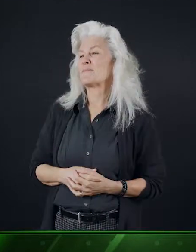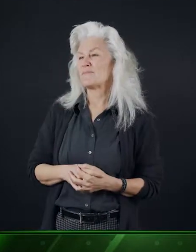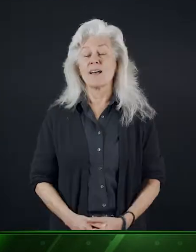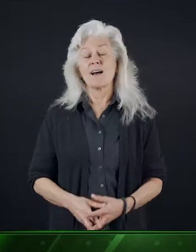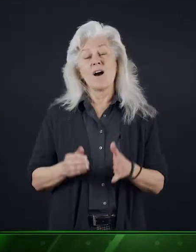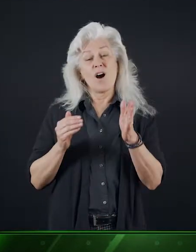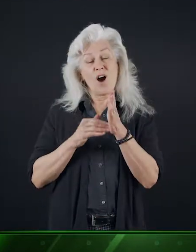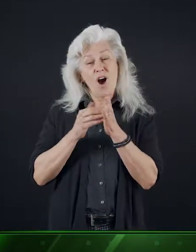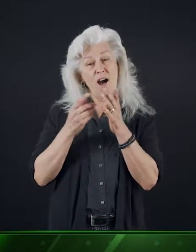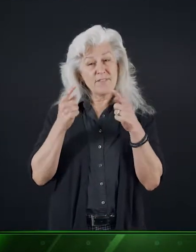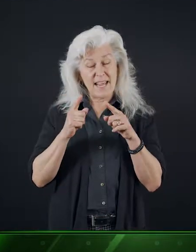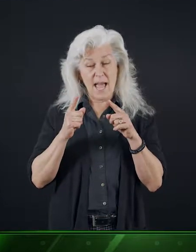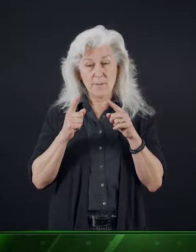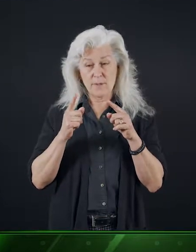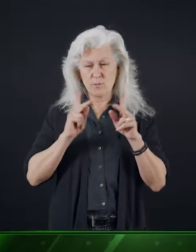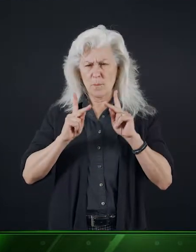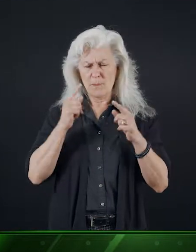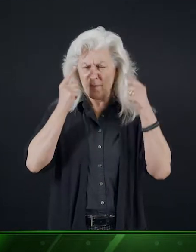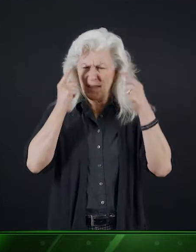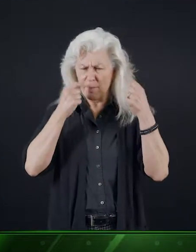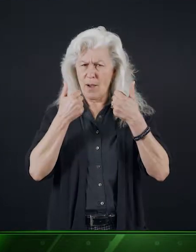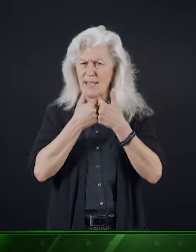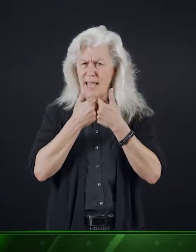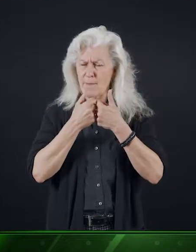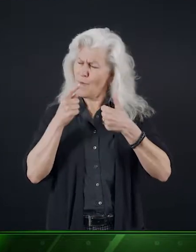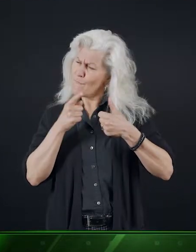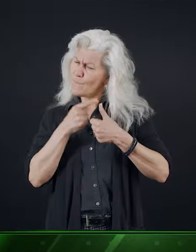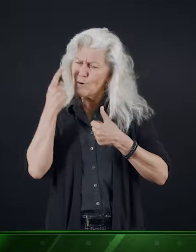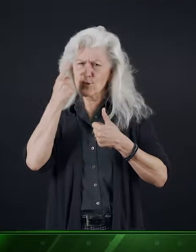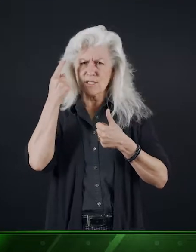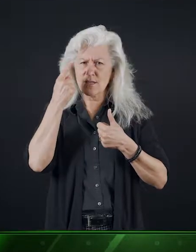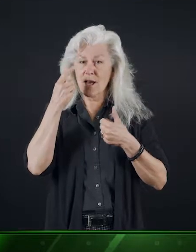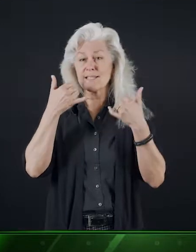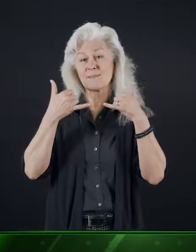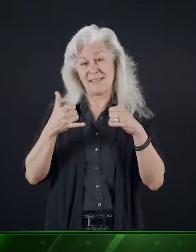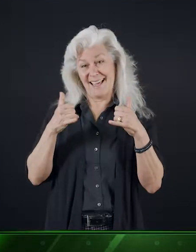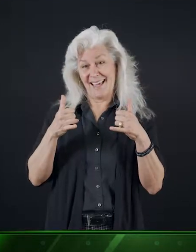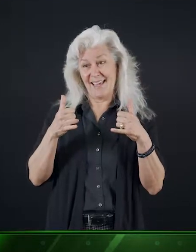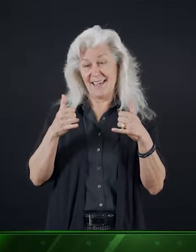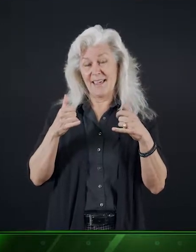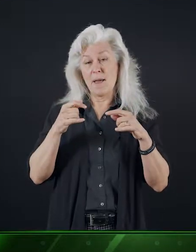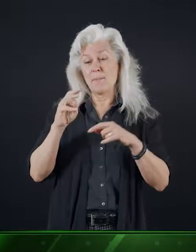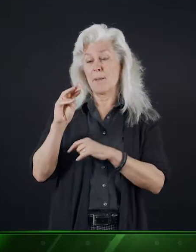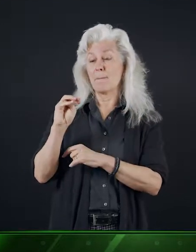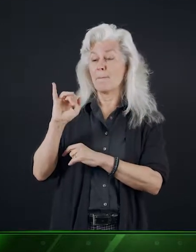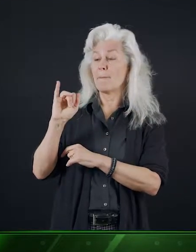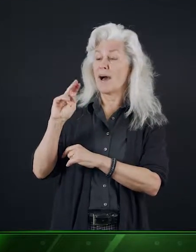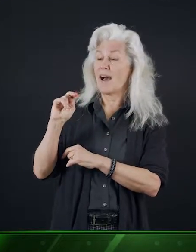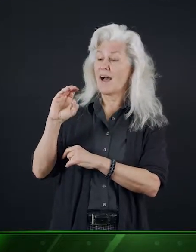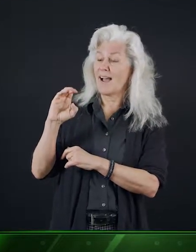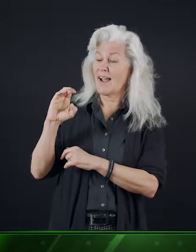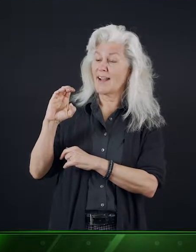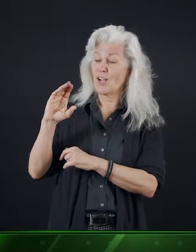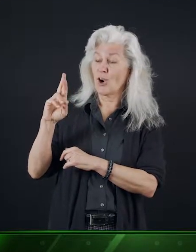Now, Minecraft: Education Edition has taken it to a whole new level by including gaming as part of the job interview process.